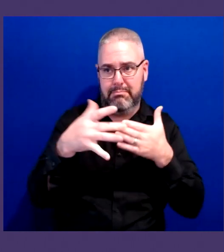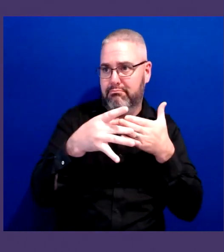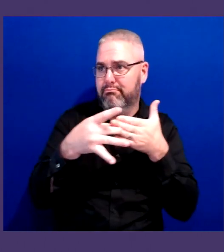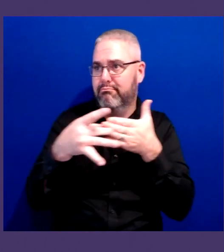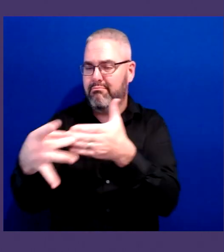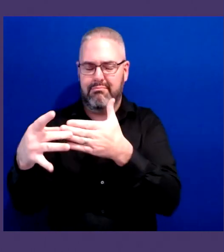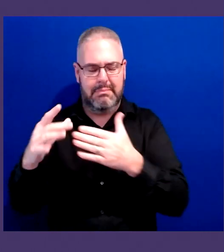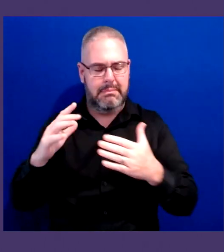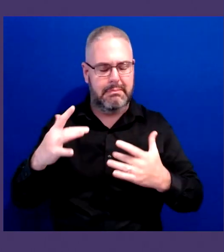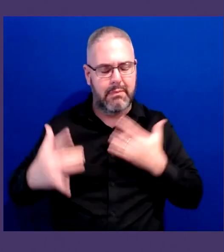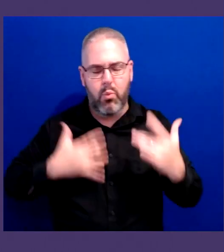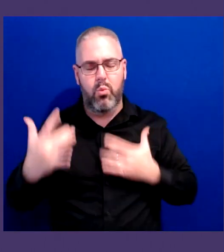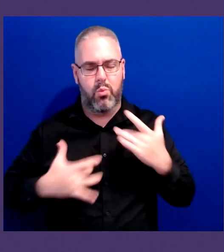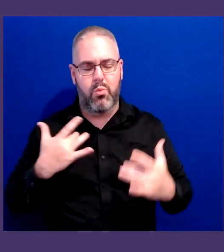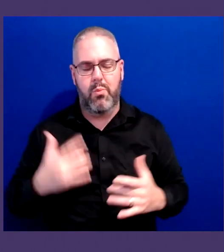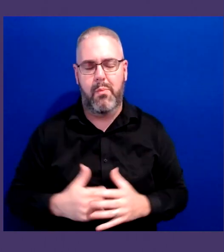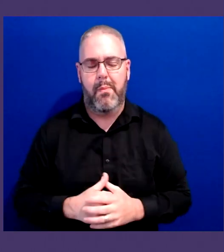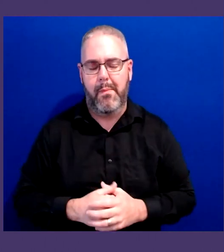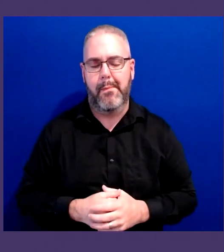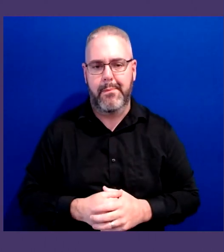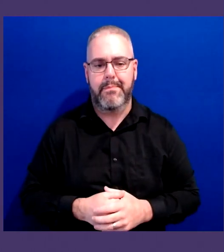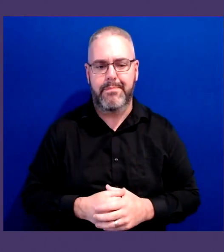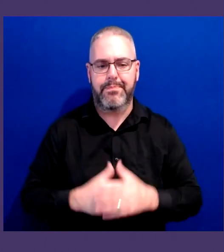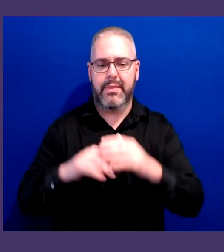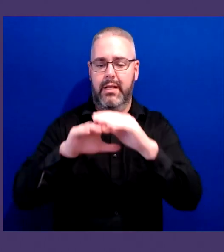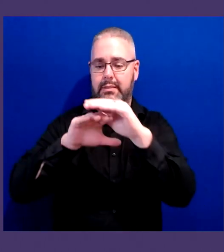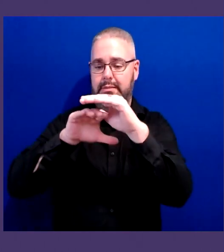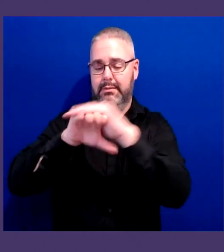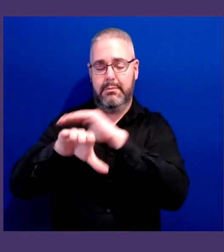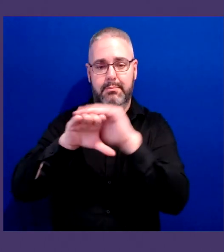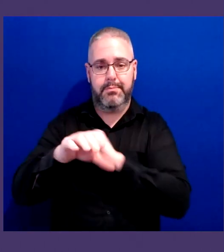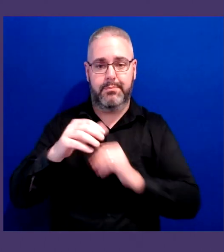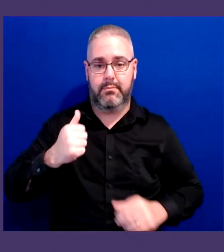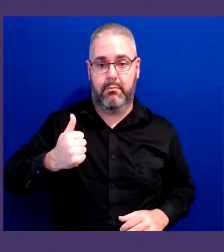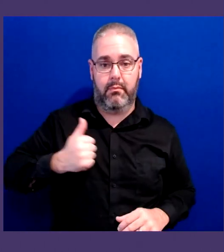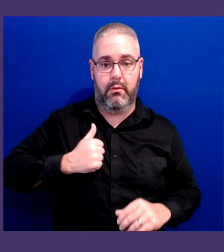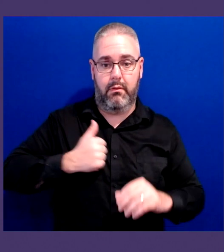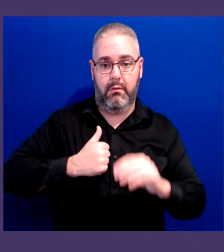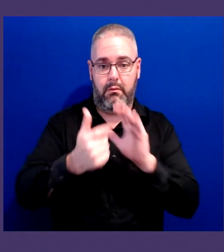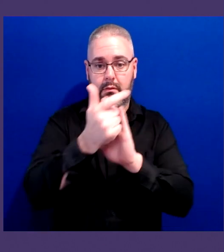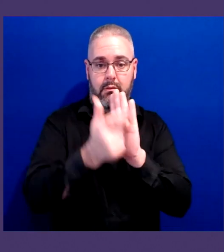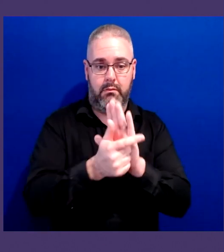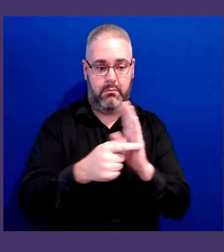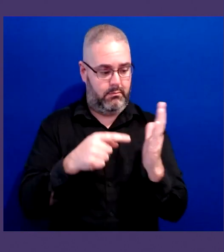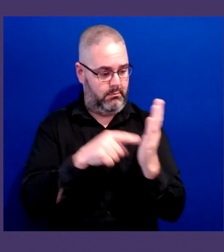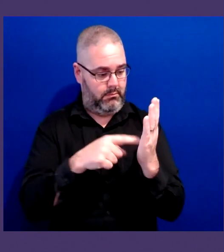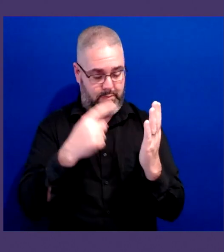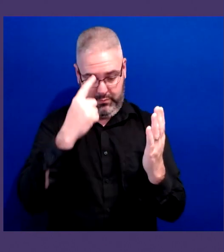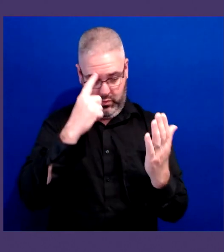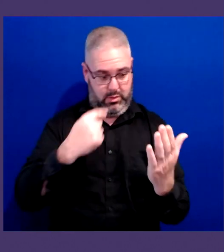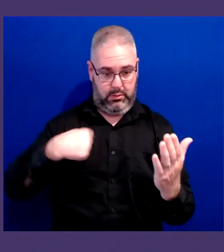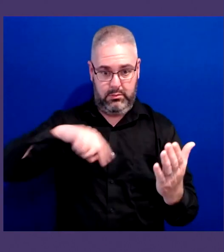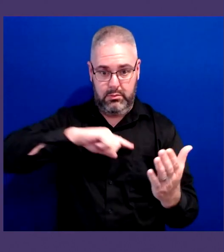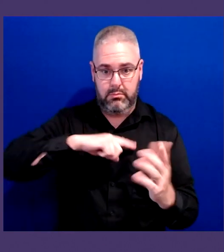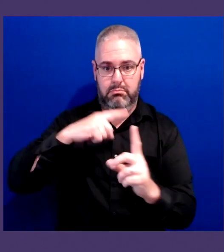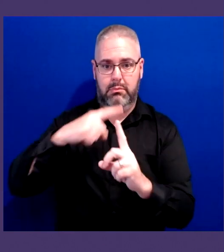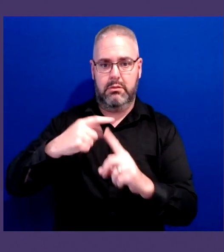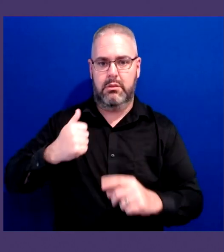The Accessible Canada Act really does, for us in Canada, represent a landmark effort to eliminate barriers